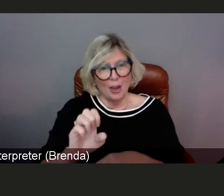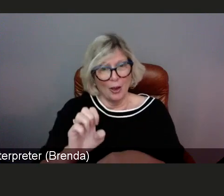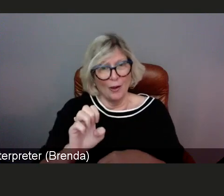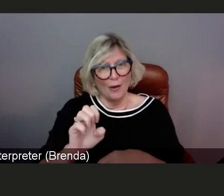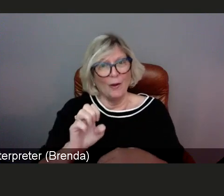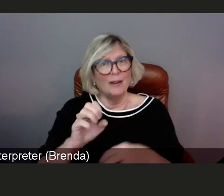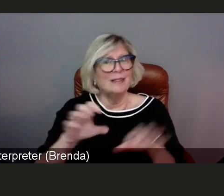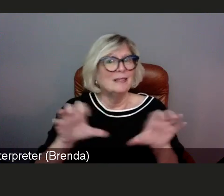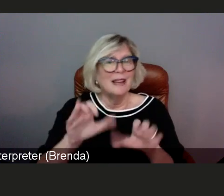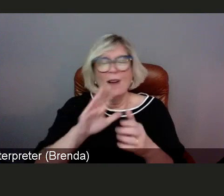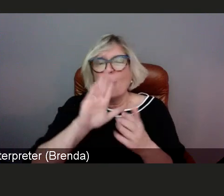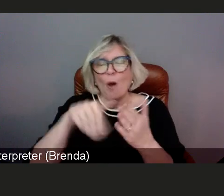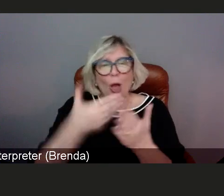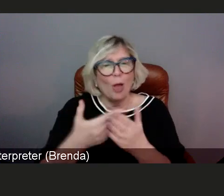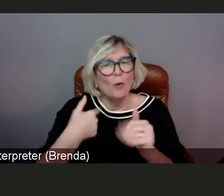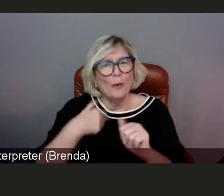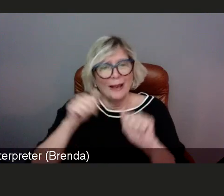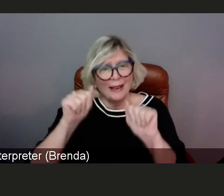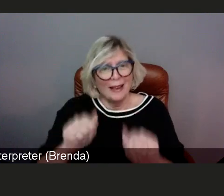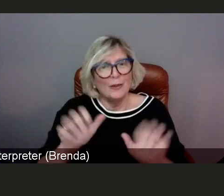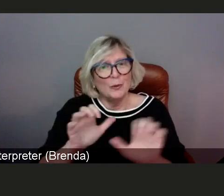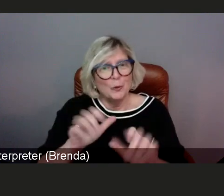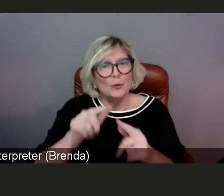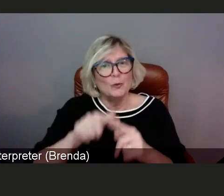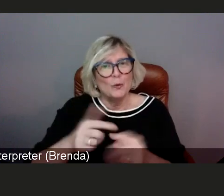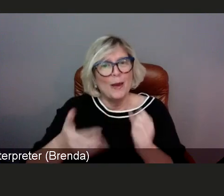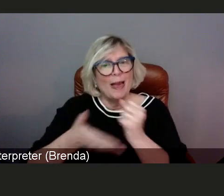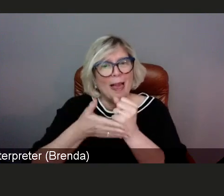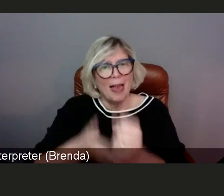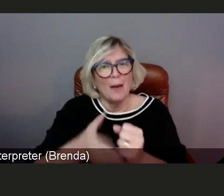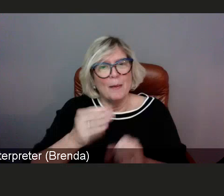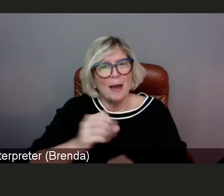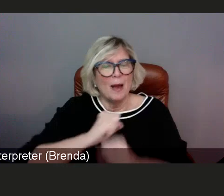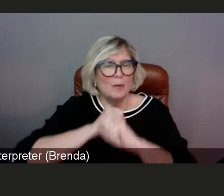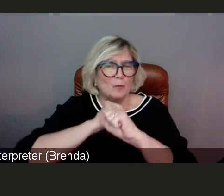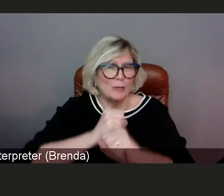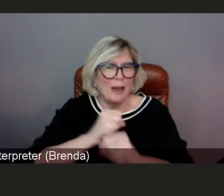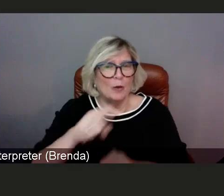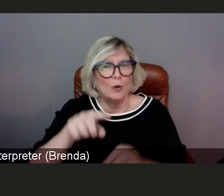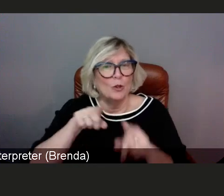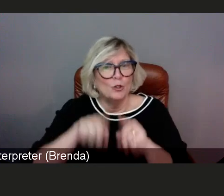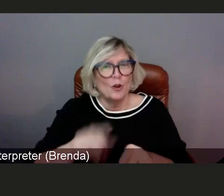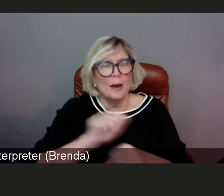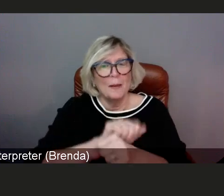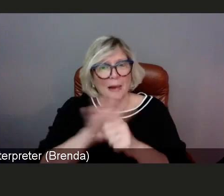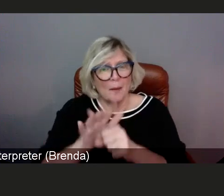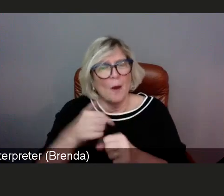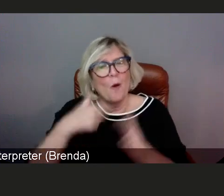and take care of you during this pandemic, earned your trust to be your healthcare leader,